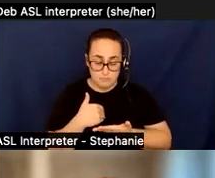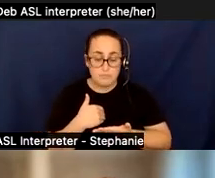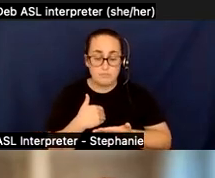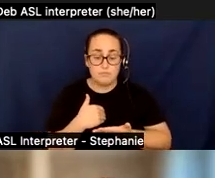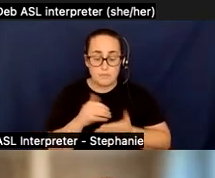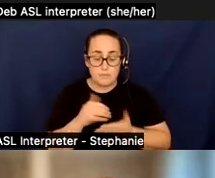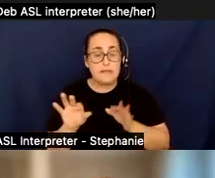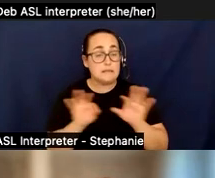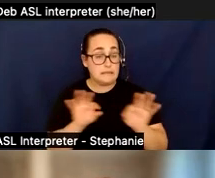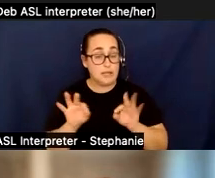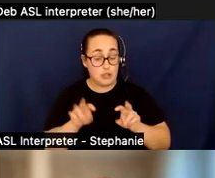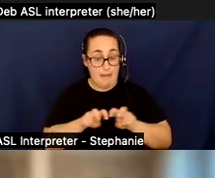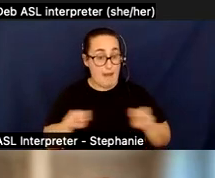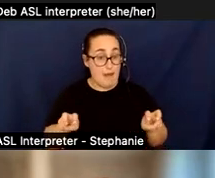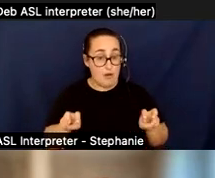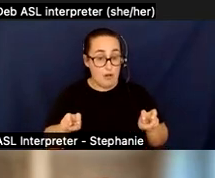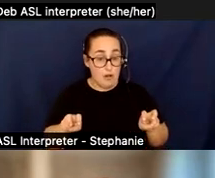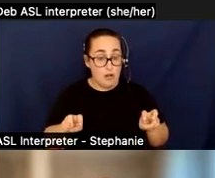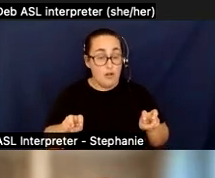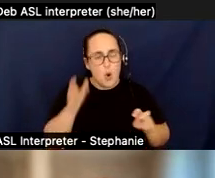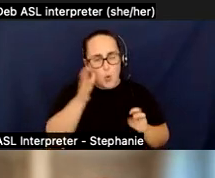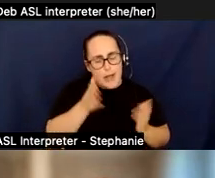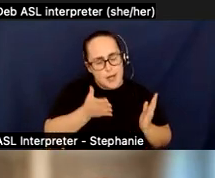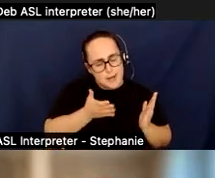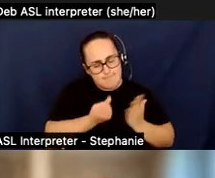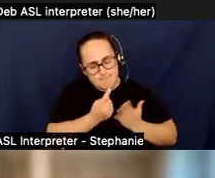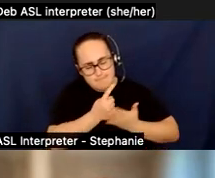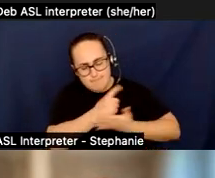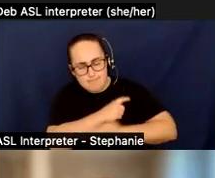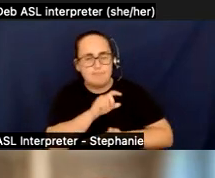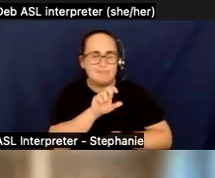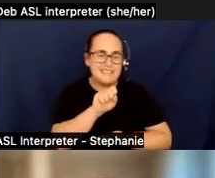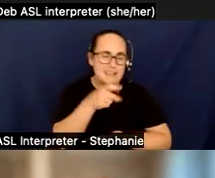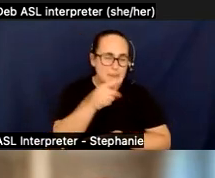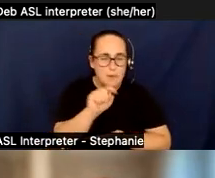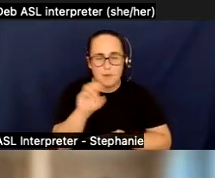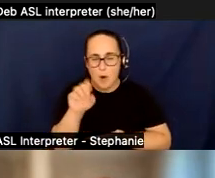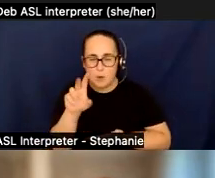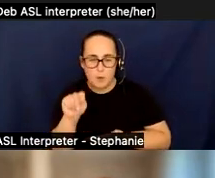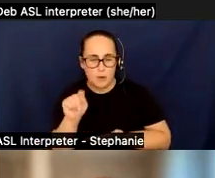through September and October. They will select project applications based on how